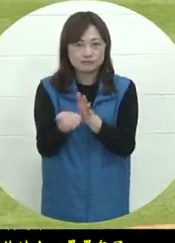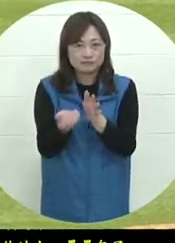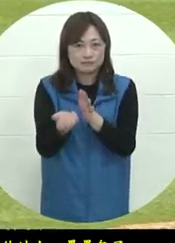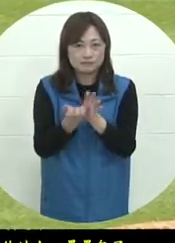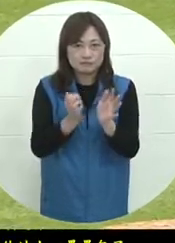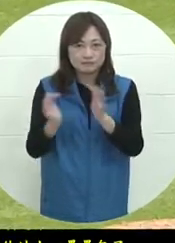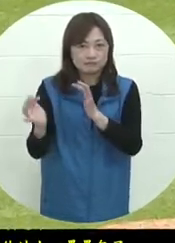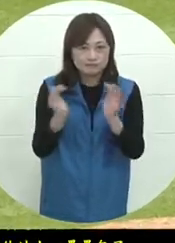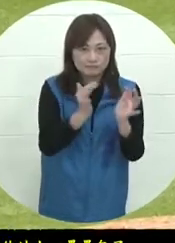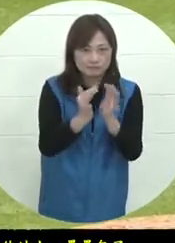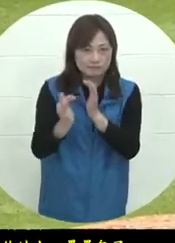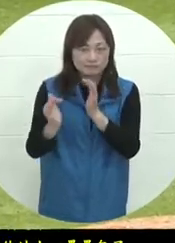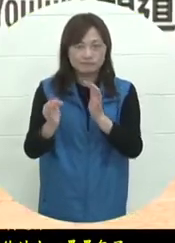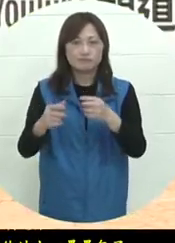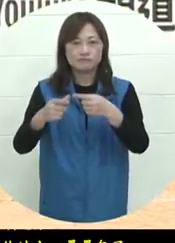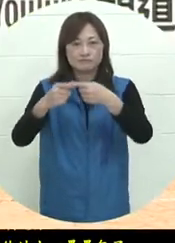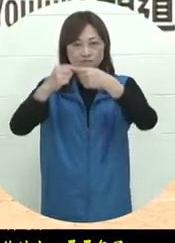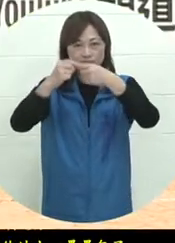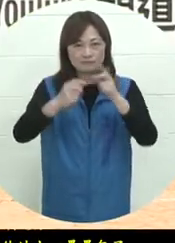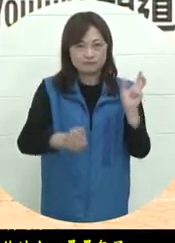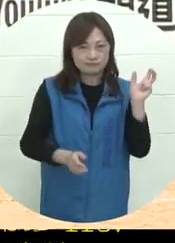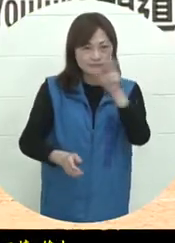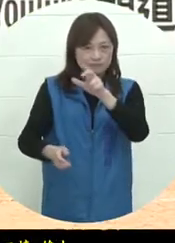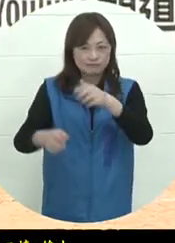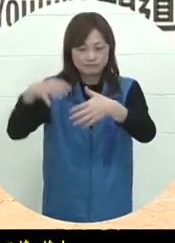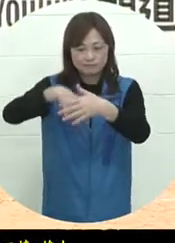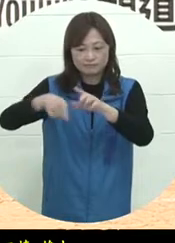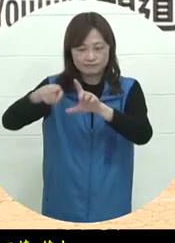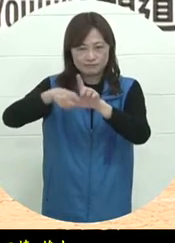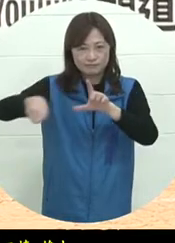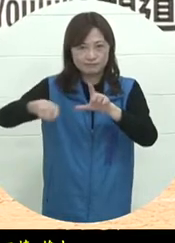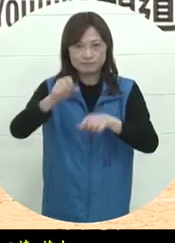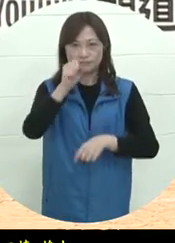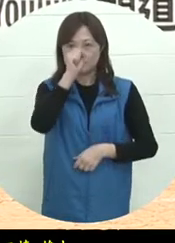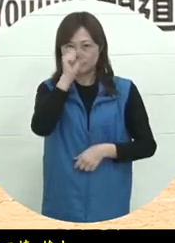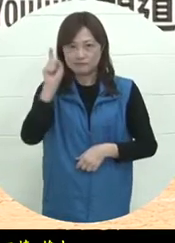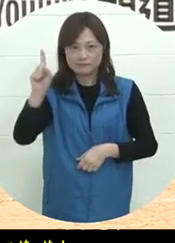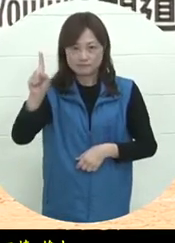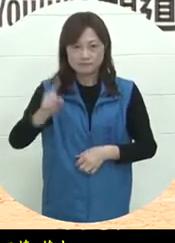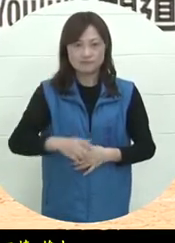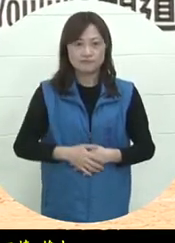inserted the first ball into the inside corner and scored a good goal. At this time , the time came again. Let's show